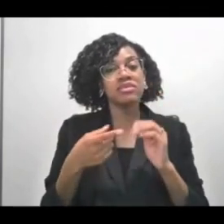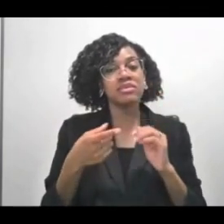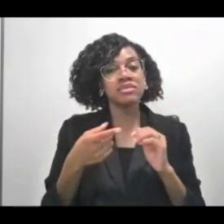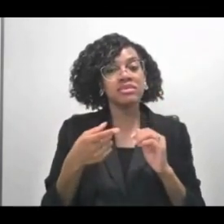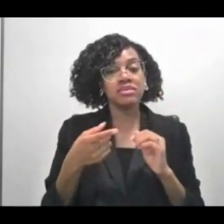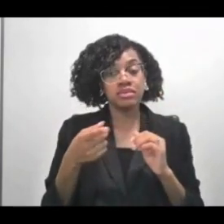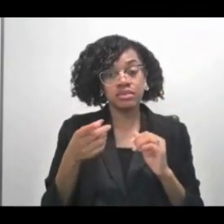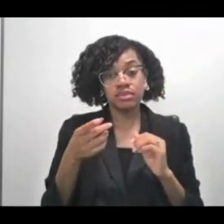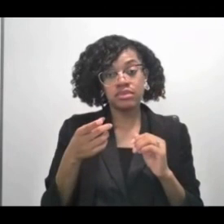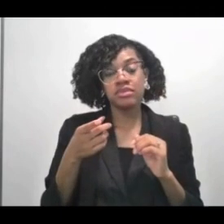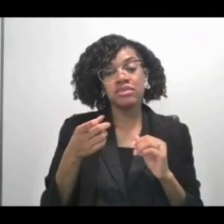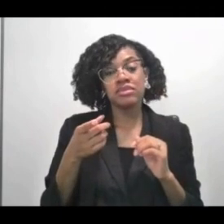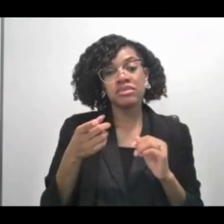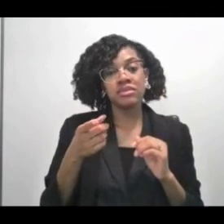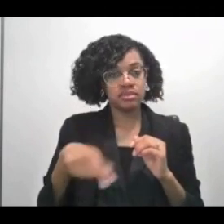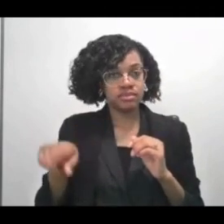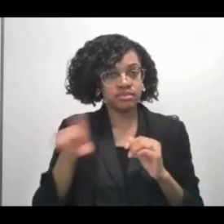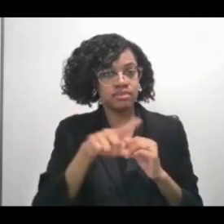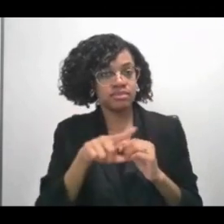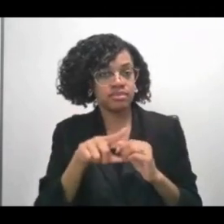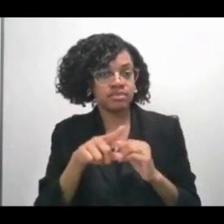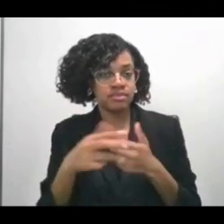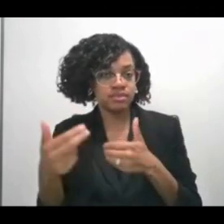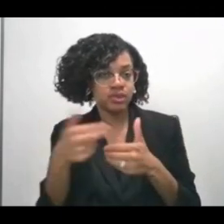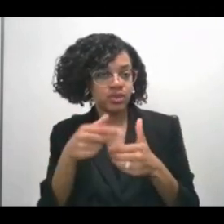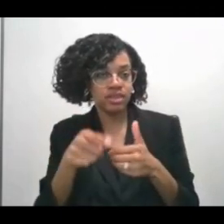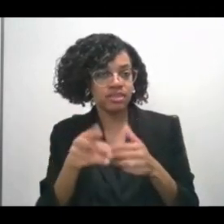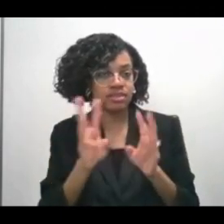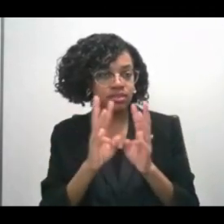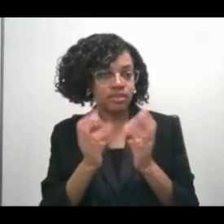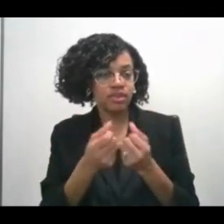attending this webinar already know very well, there's a fair